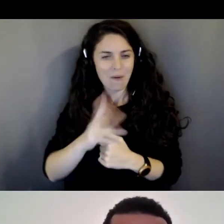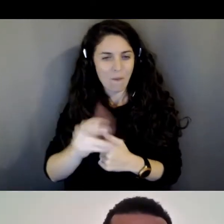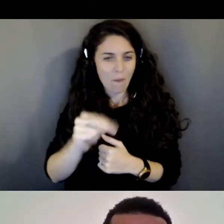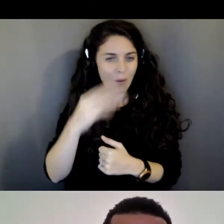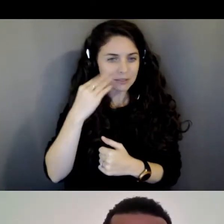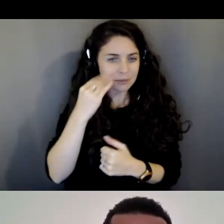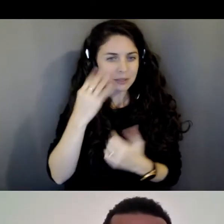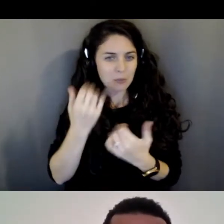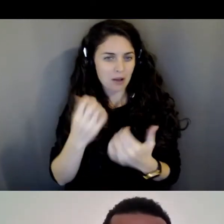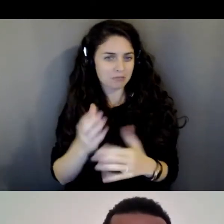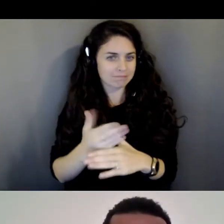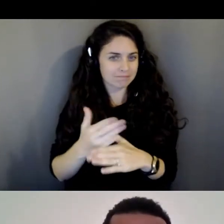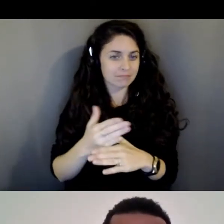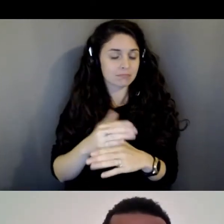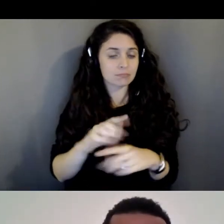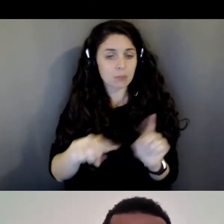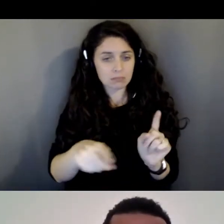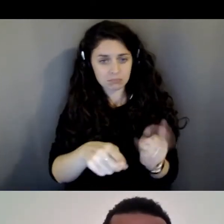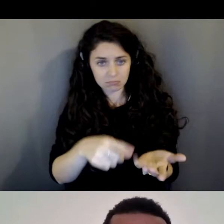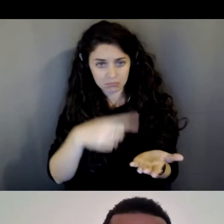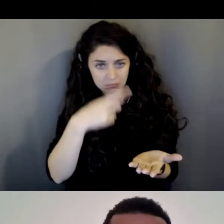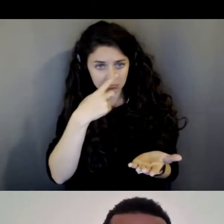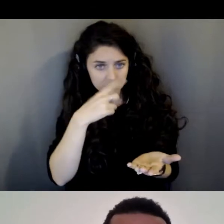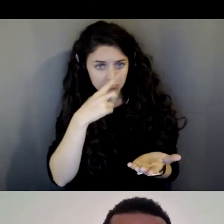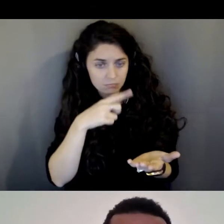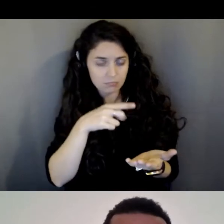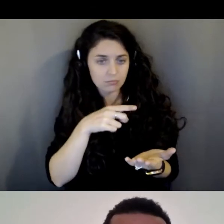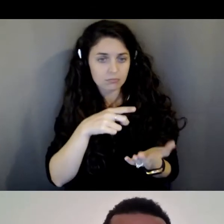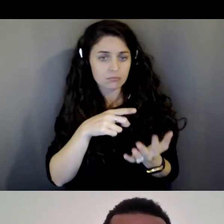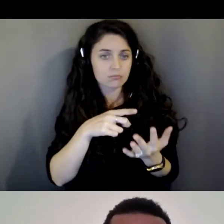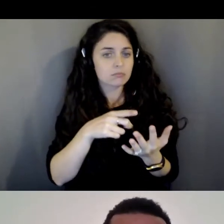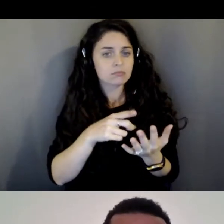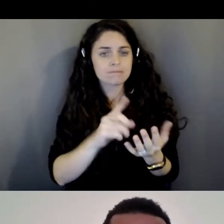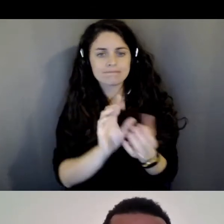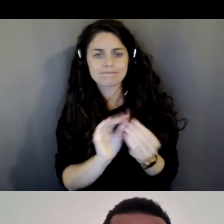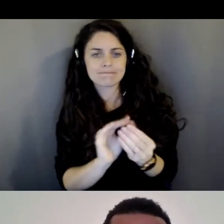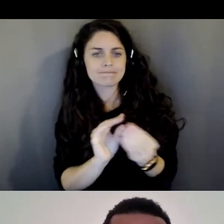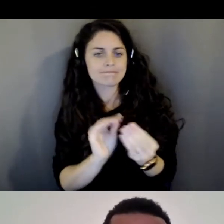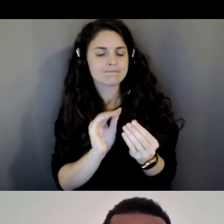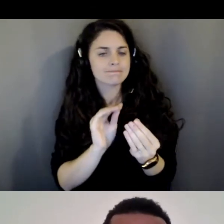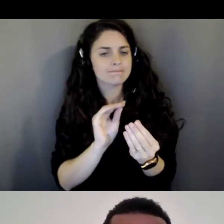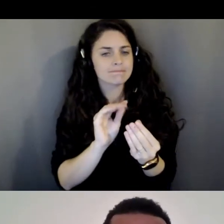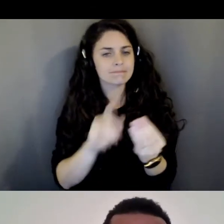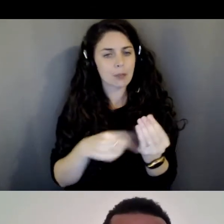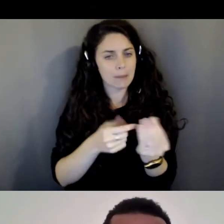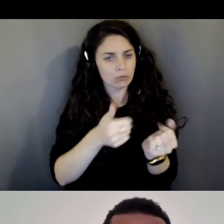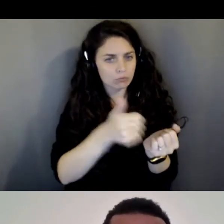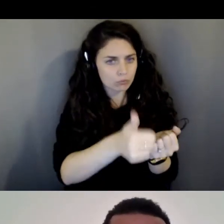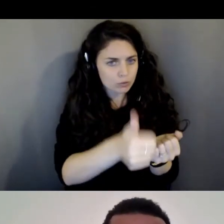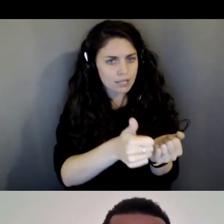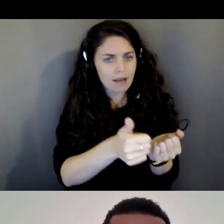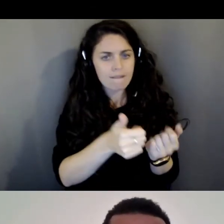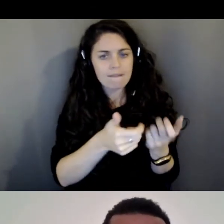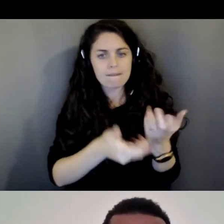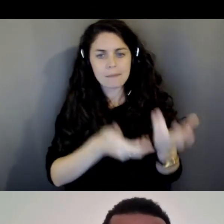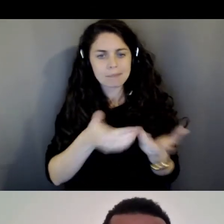could you just start by saying a little bit about yourself and kind of why this topic interests you?